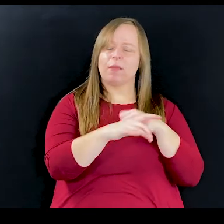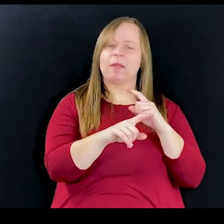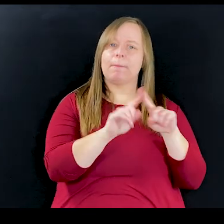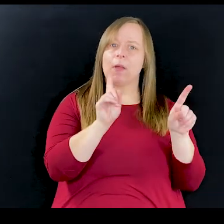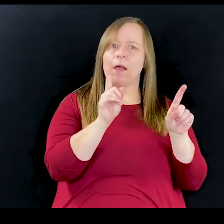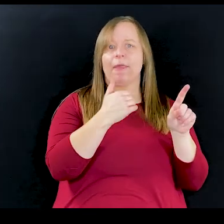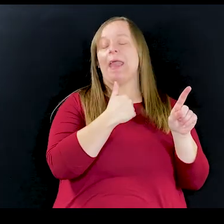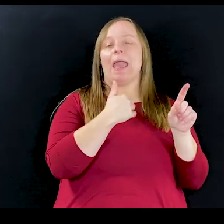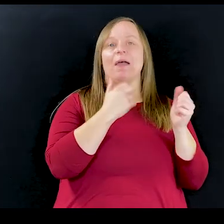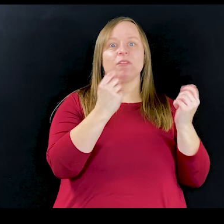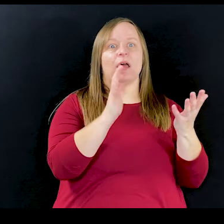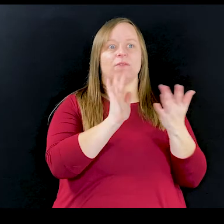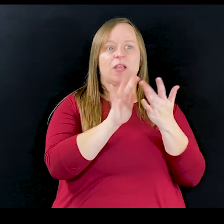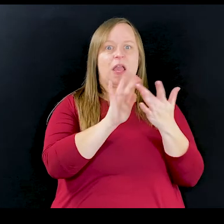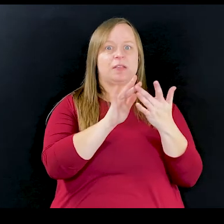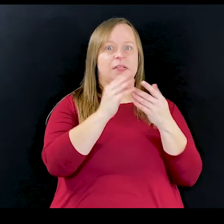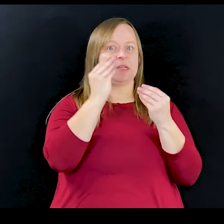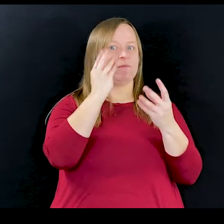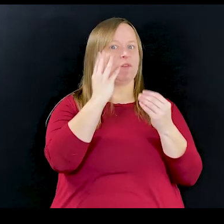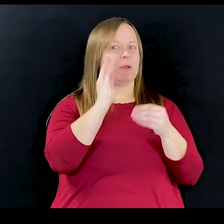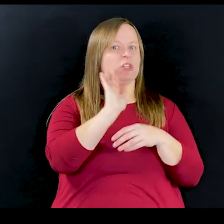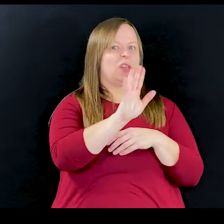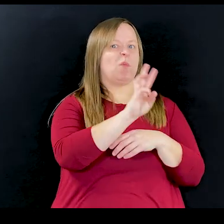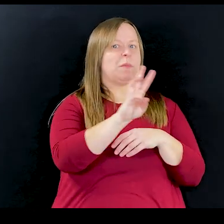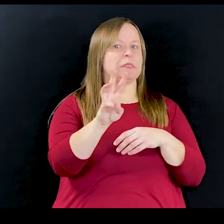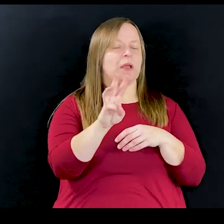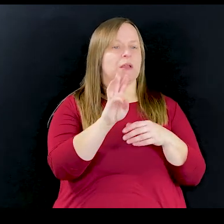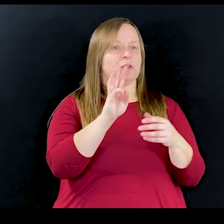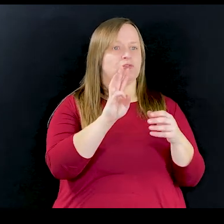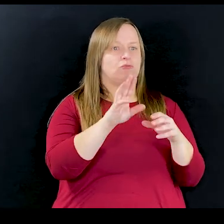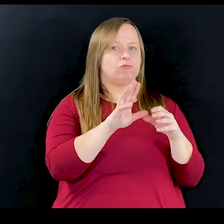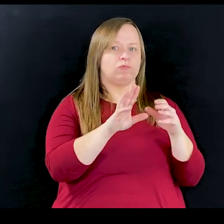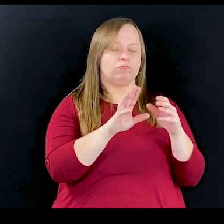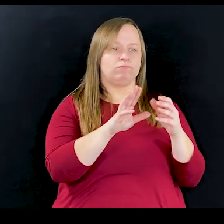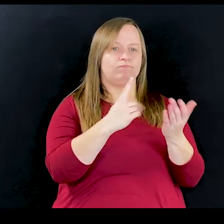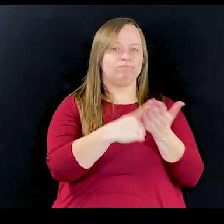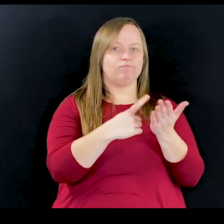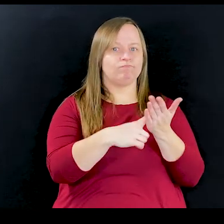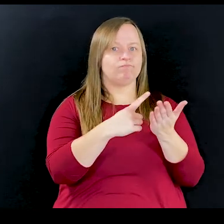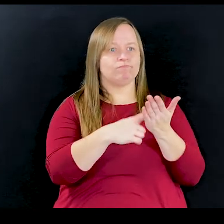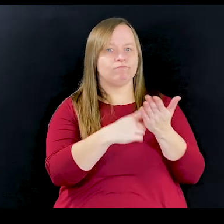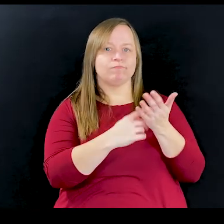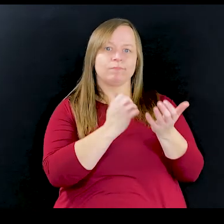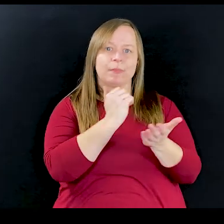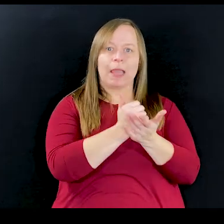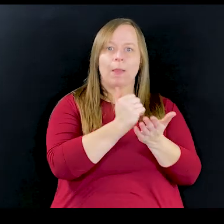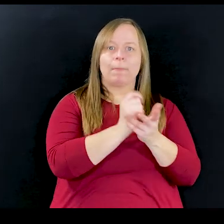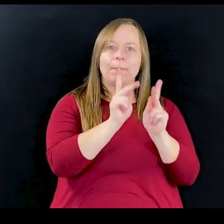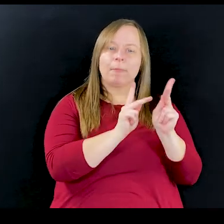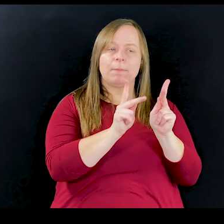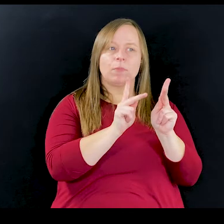But they do have a lot of contact information to get to this team that is charged with helping people